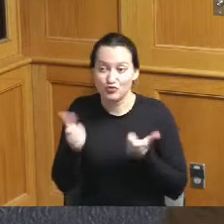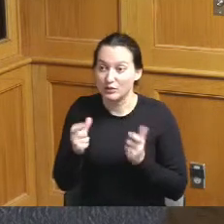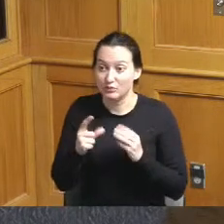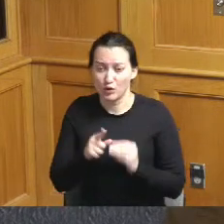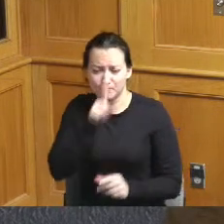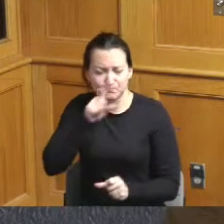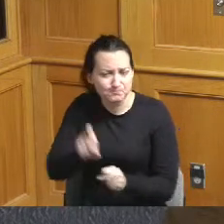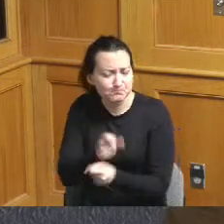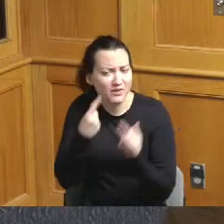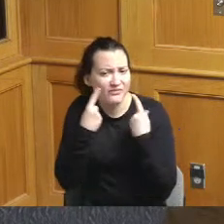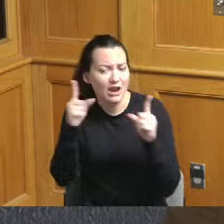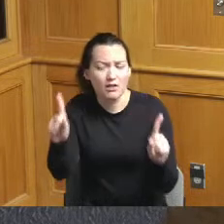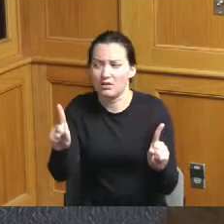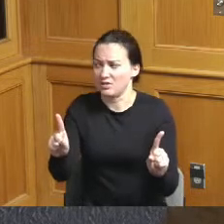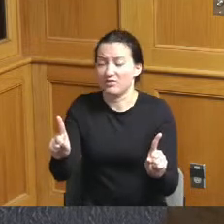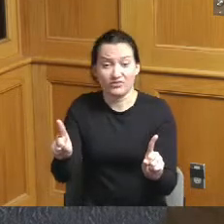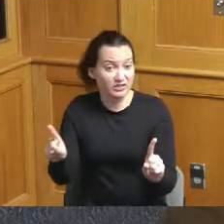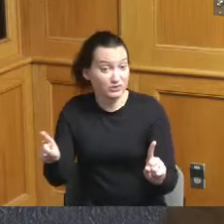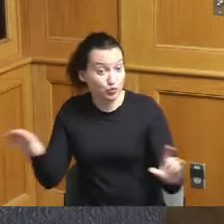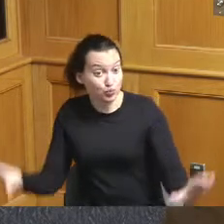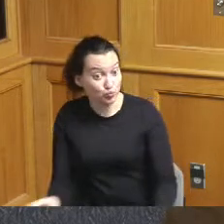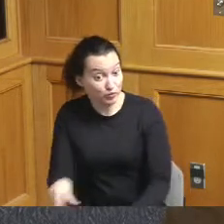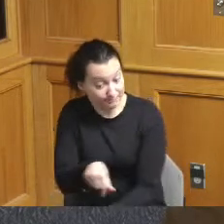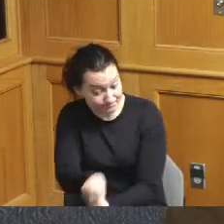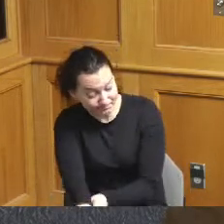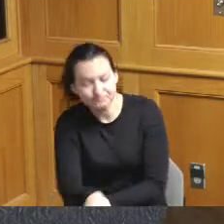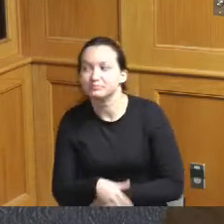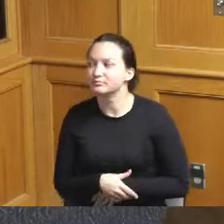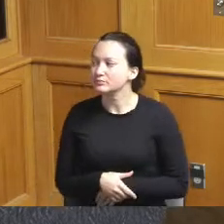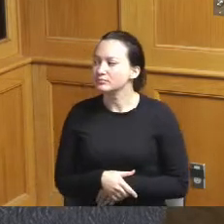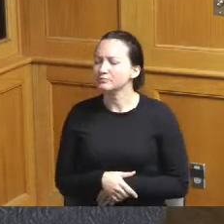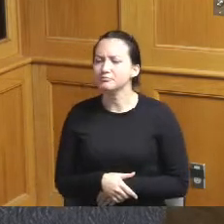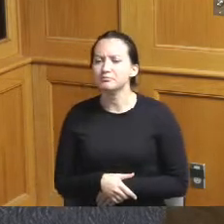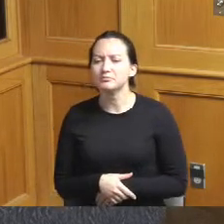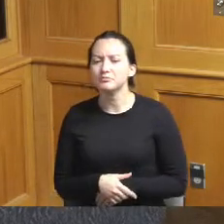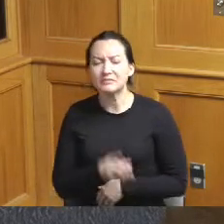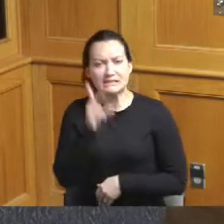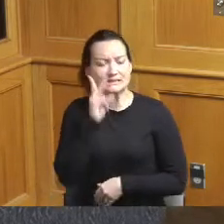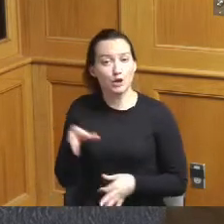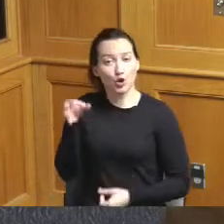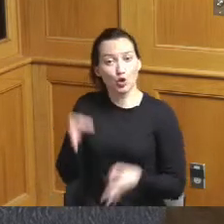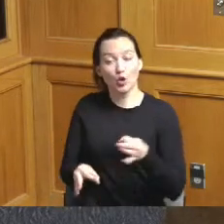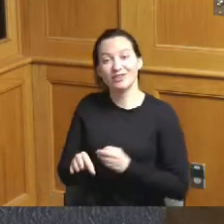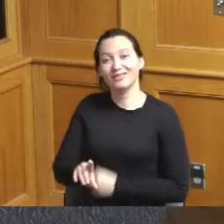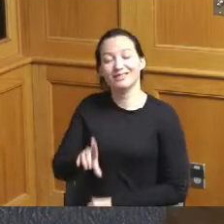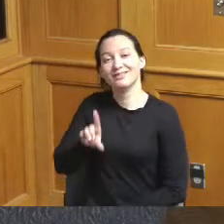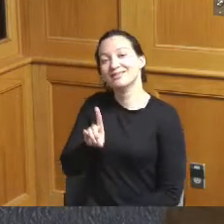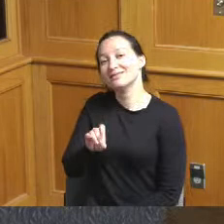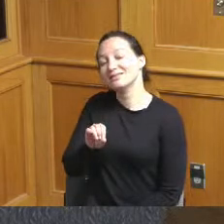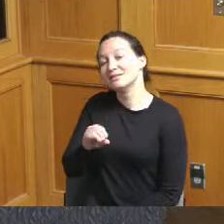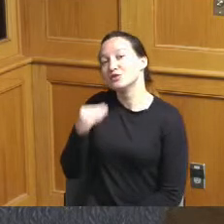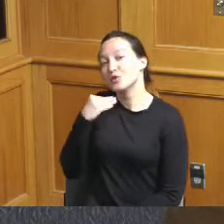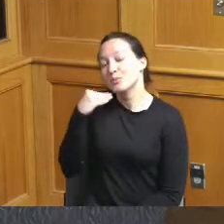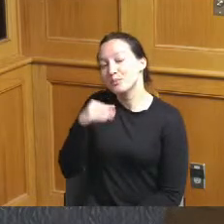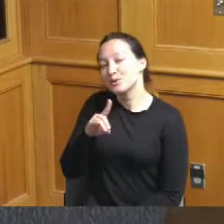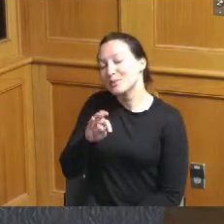effective at what you guys do and so as I look at the court of domestic relations chart and